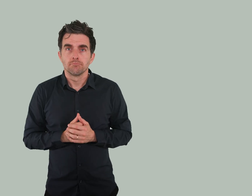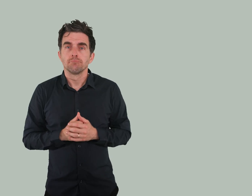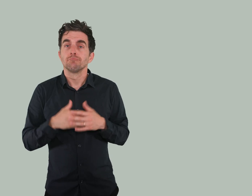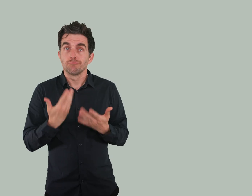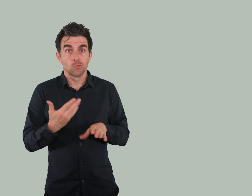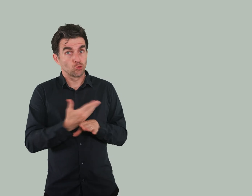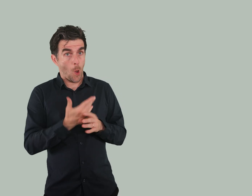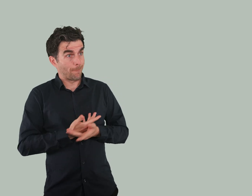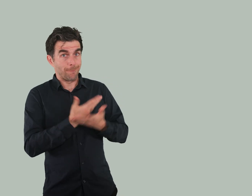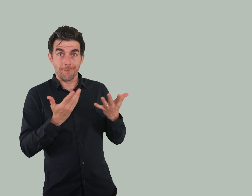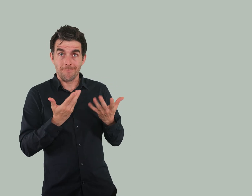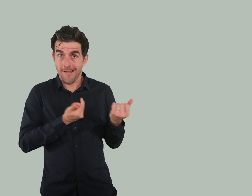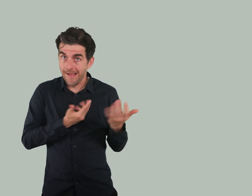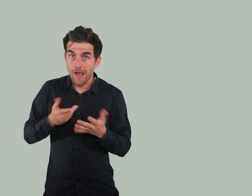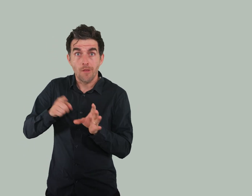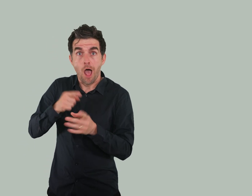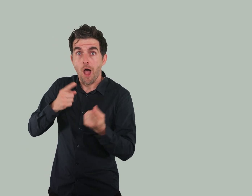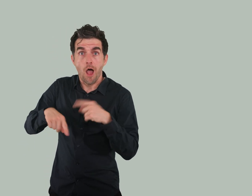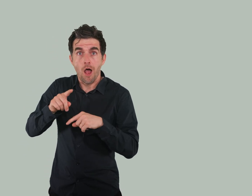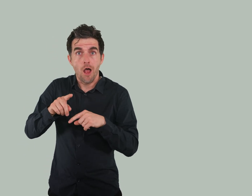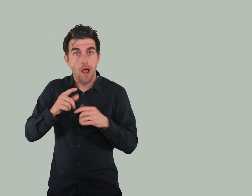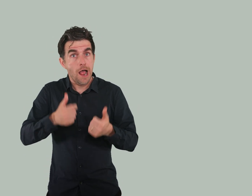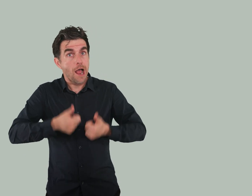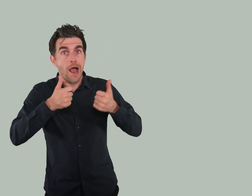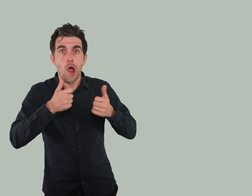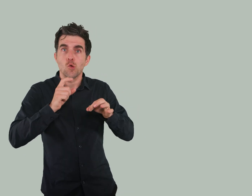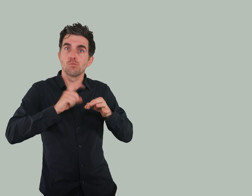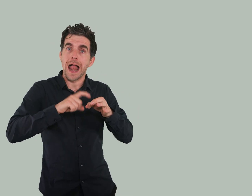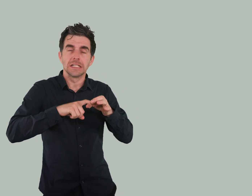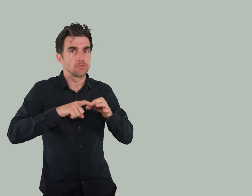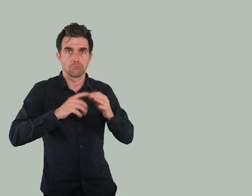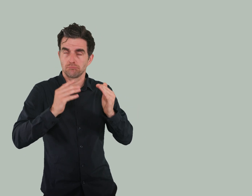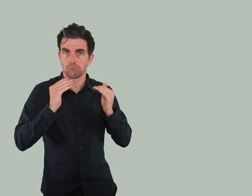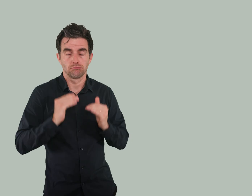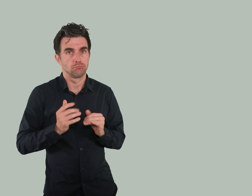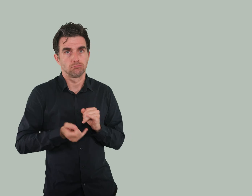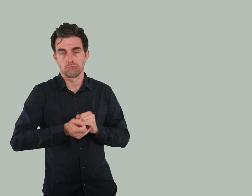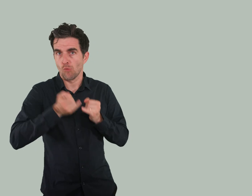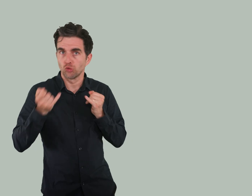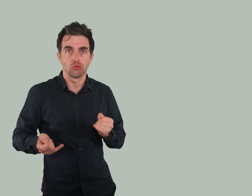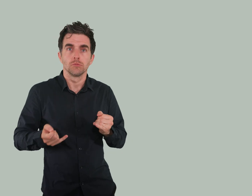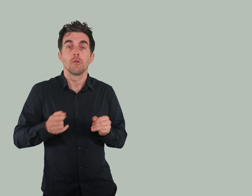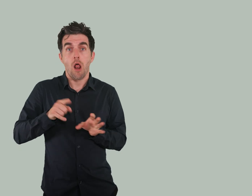The quality of work available to young people has also worsened.